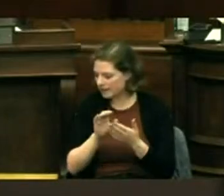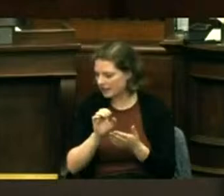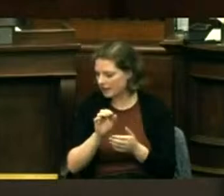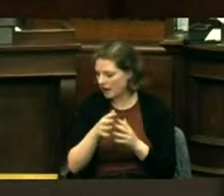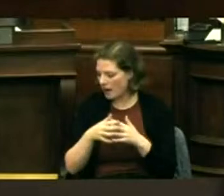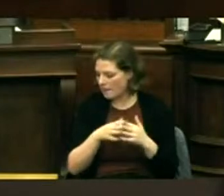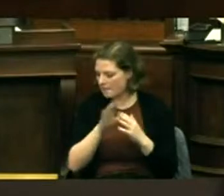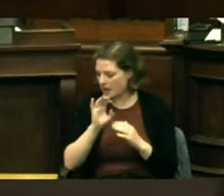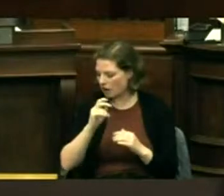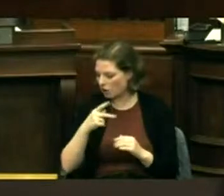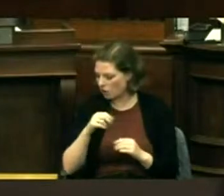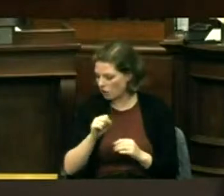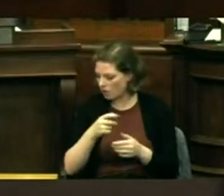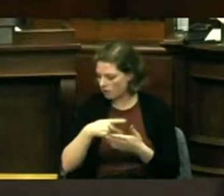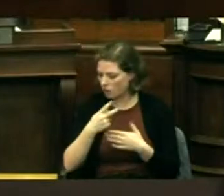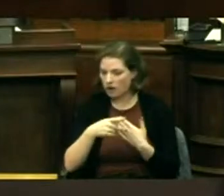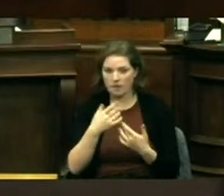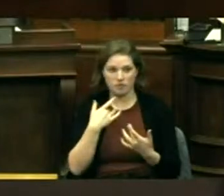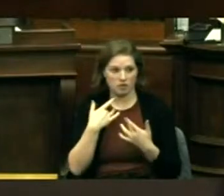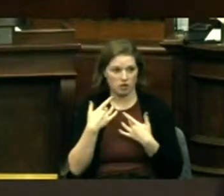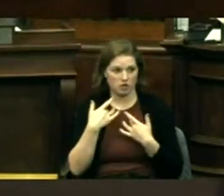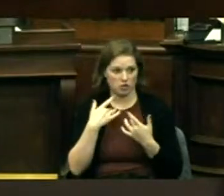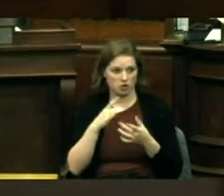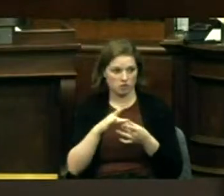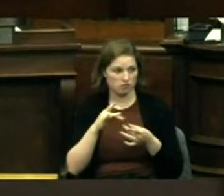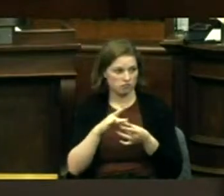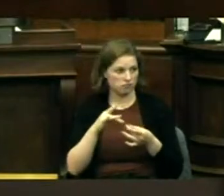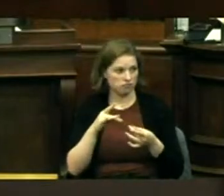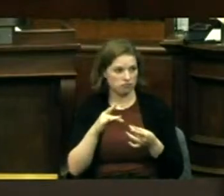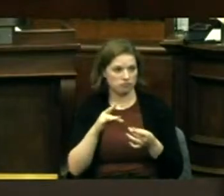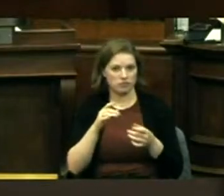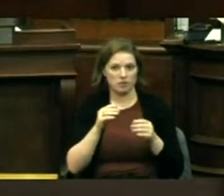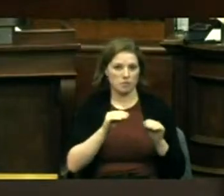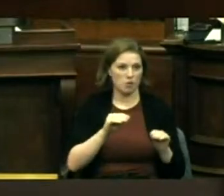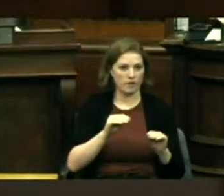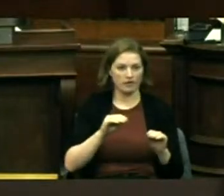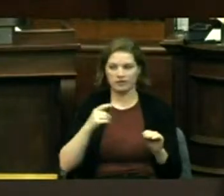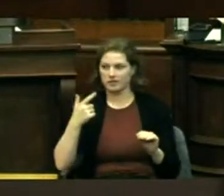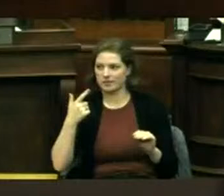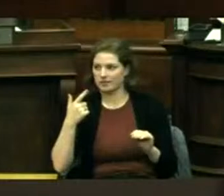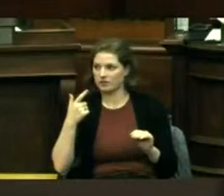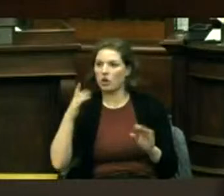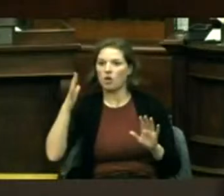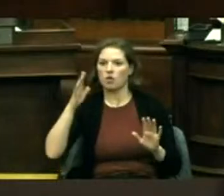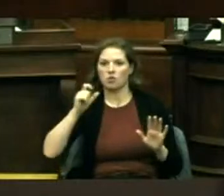2425 budget for the Flower City AmeriCorps program. Any